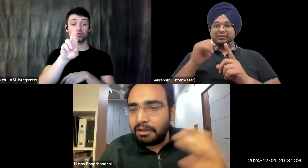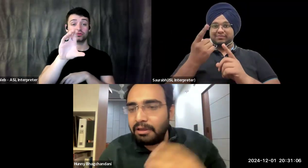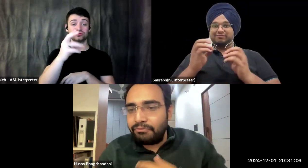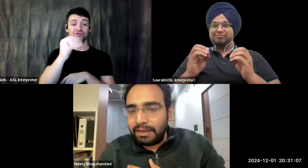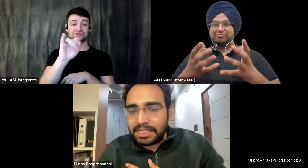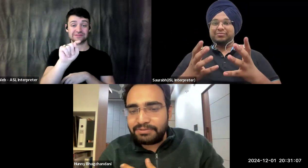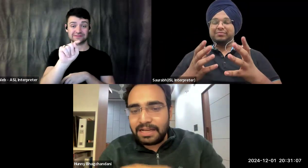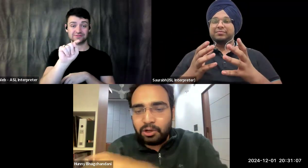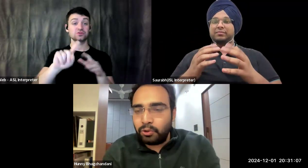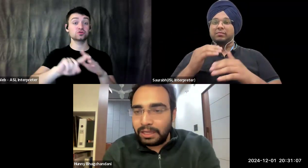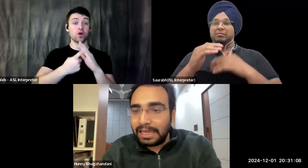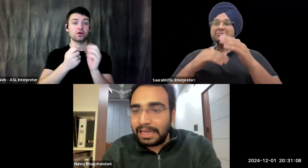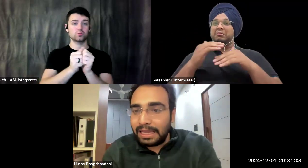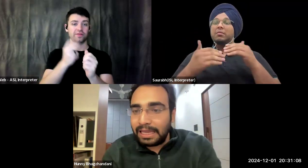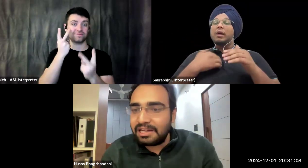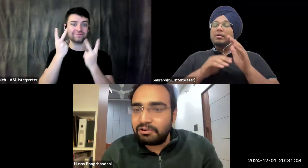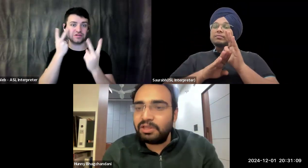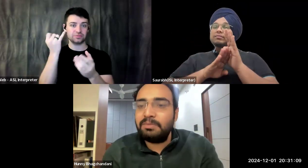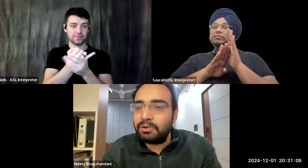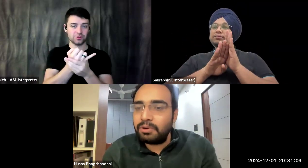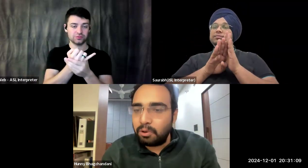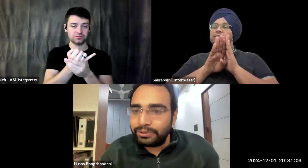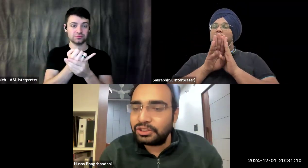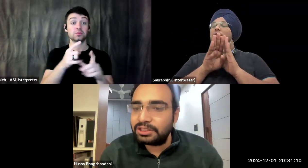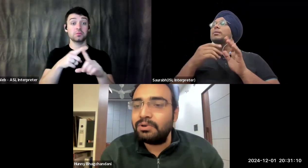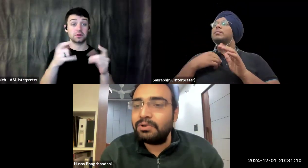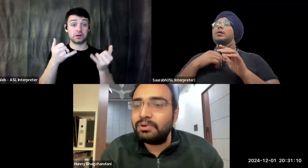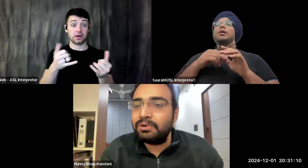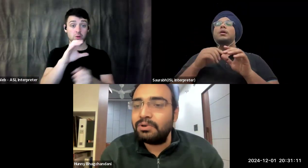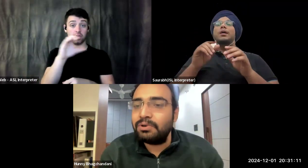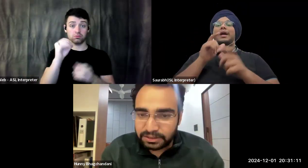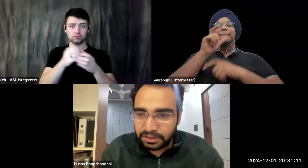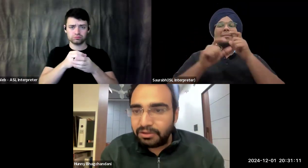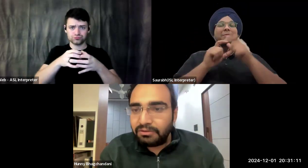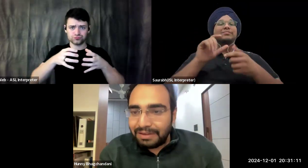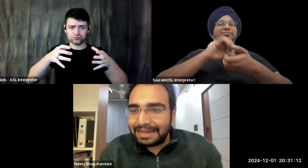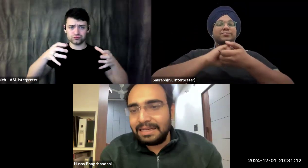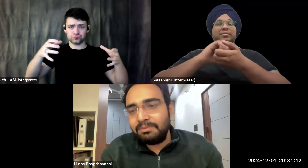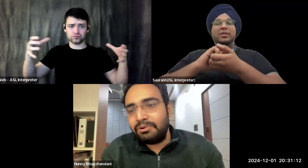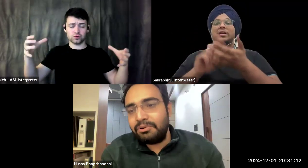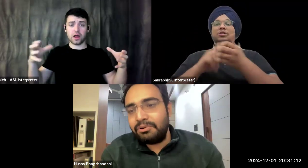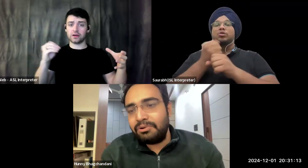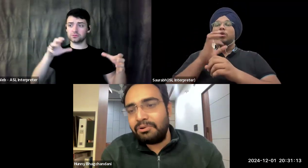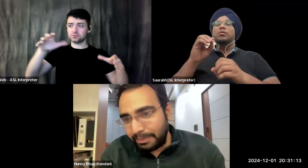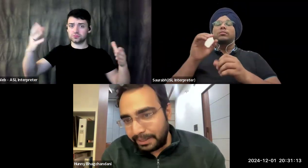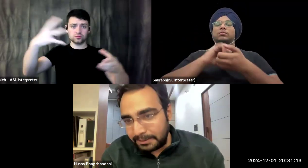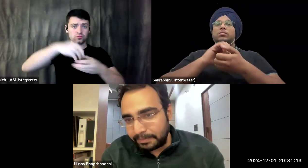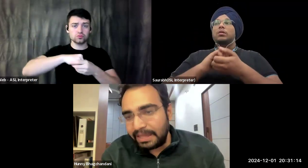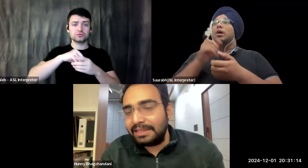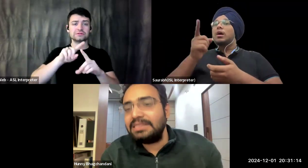But as we are growing and we are reaching out to the more organizations, more users. We are getting more and more requirement.